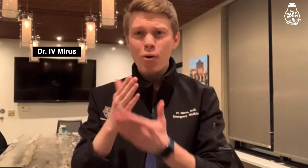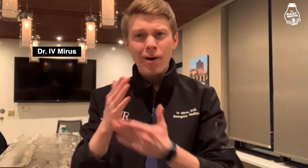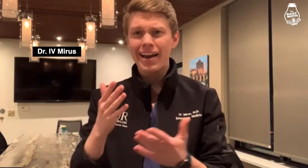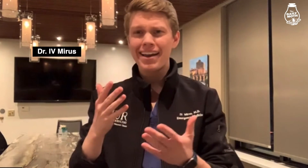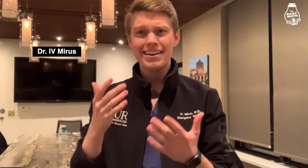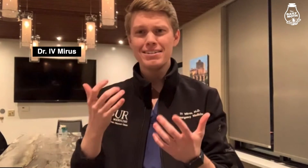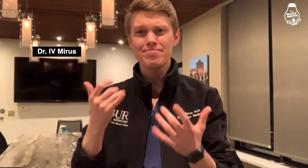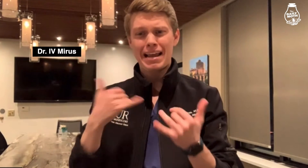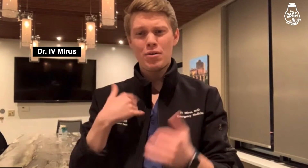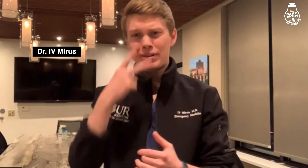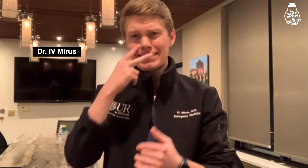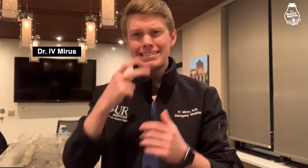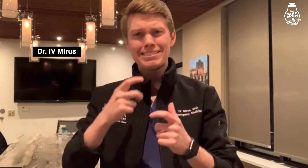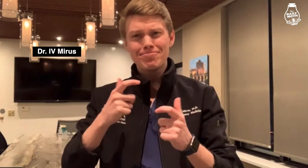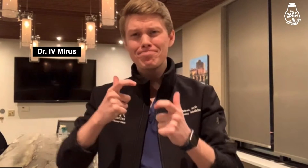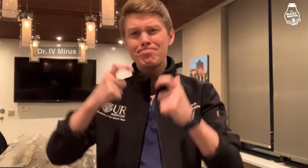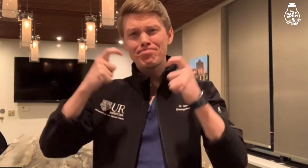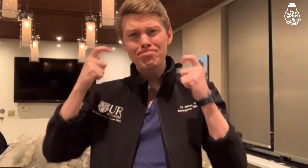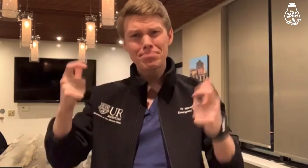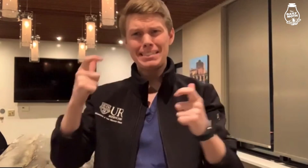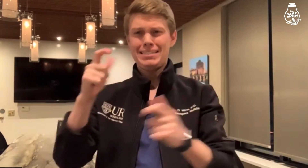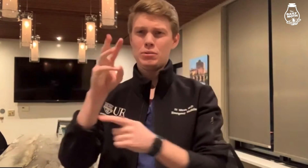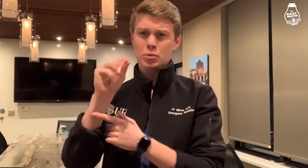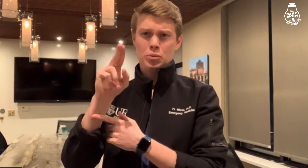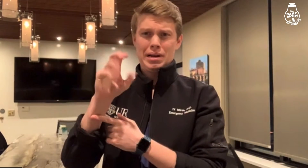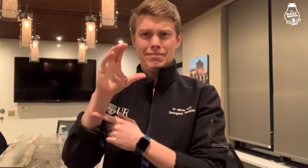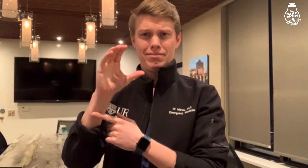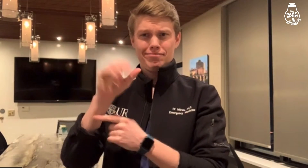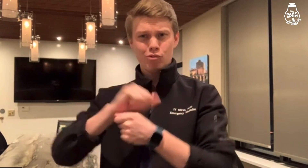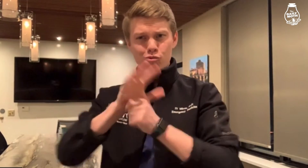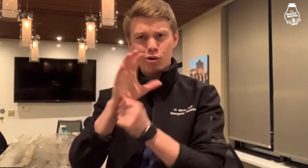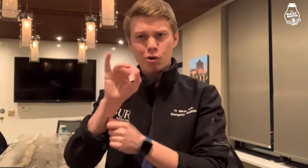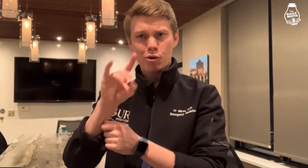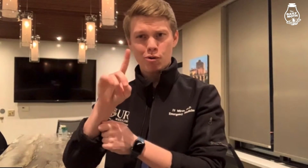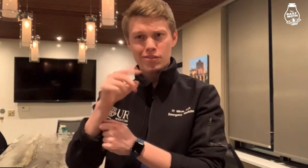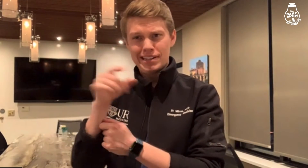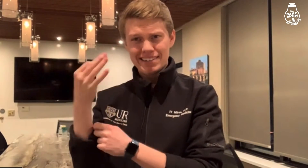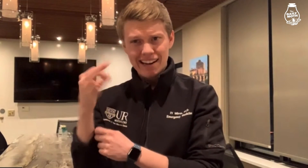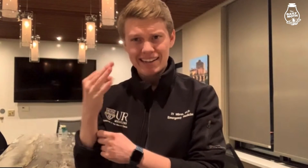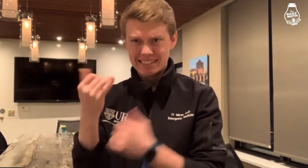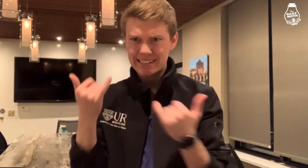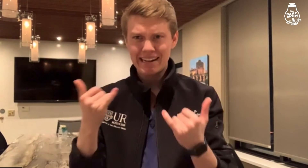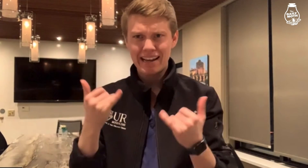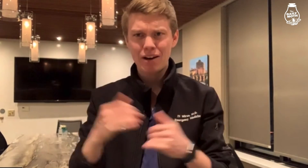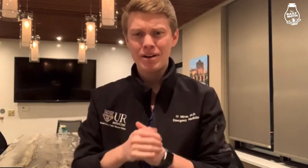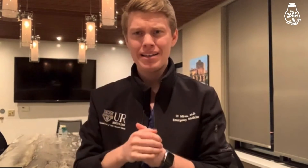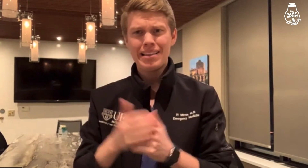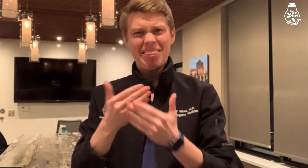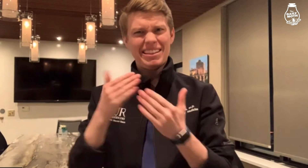I'm doing all right. I'm now seeing a big wave with Covid-19.